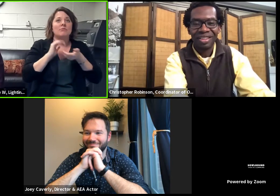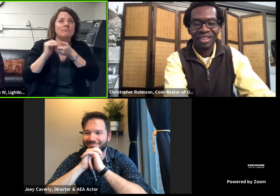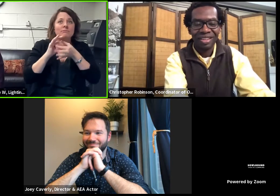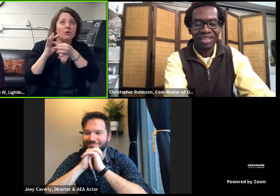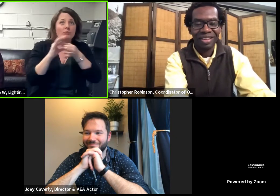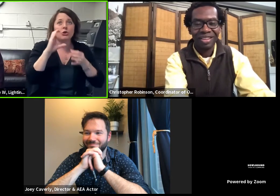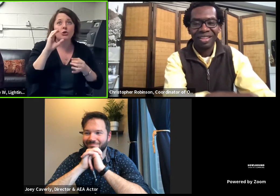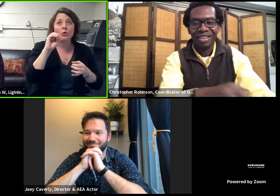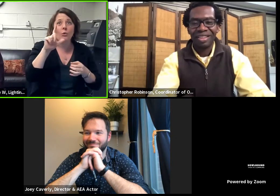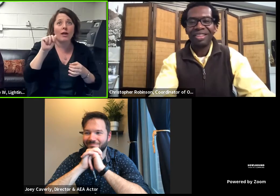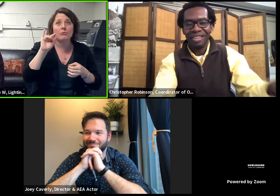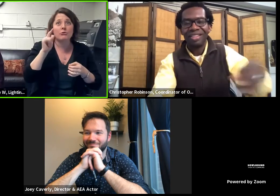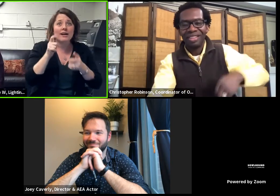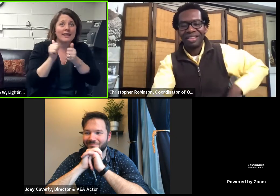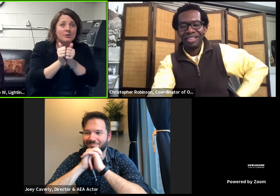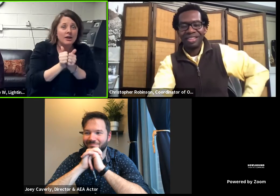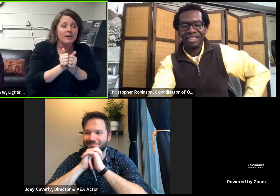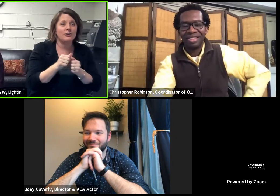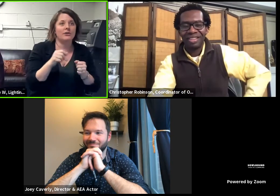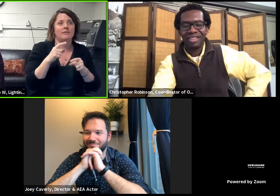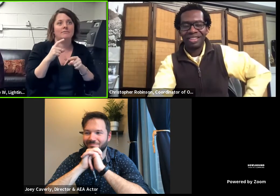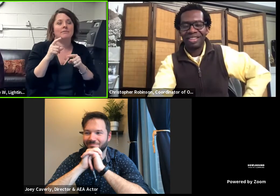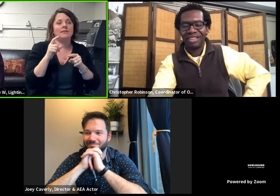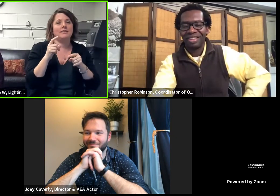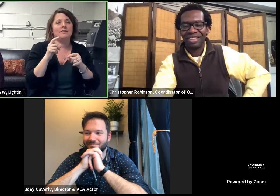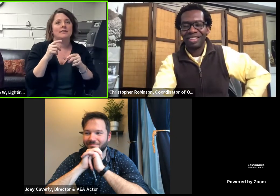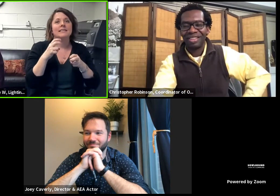and work together, and coordinate together.